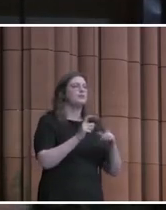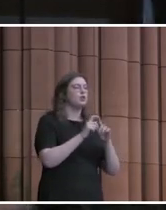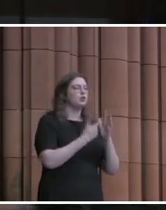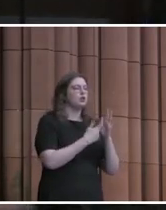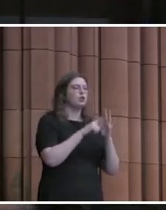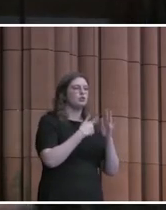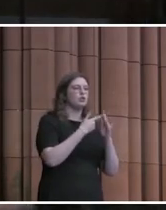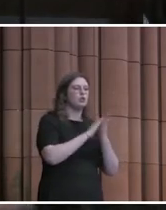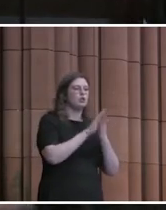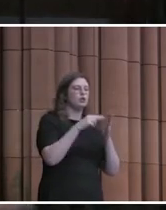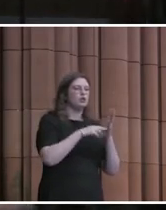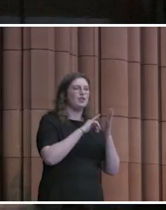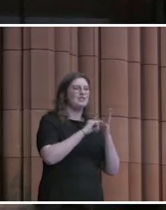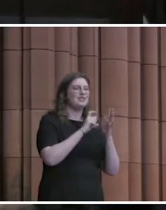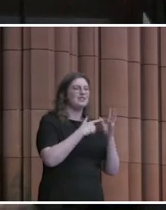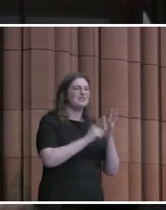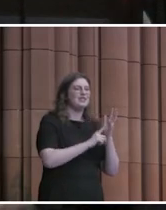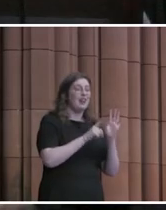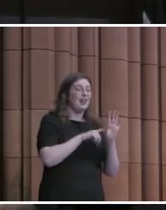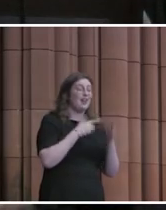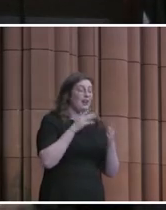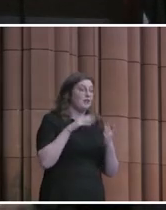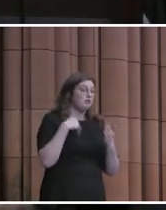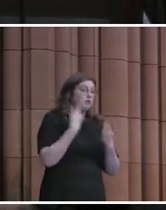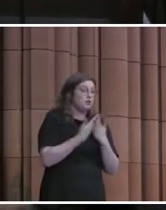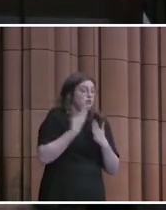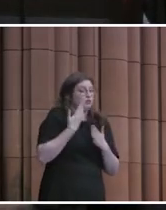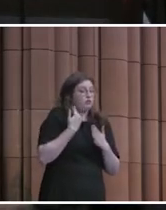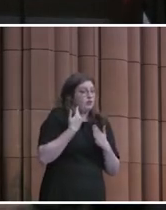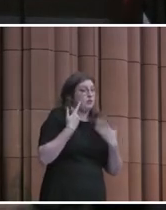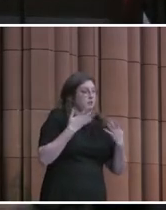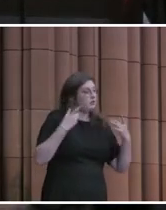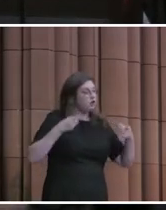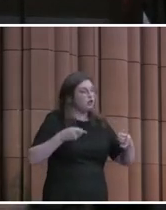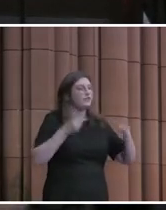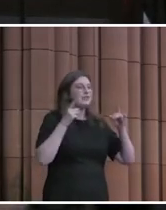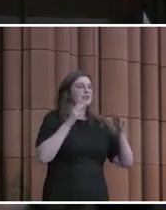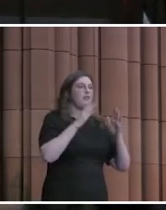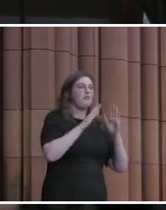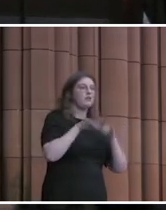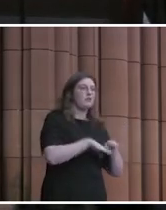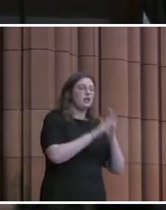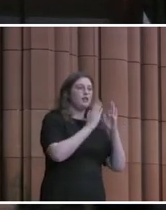who until very recently was the chief executive of the National Library of Scotland. And by virtue of that position,